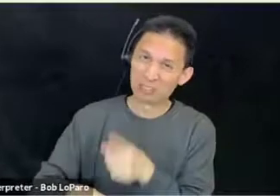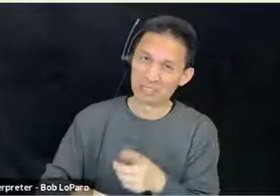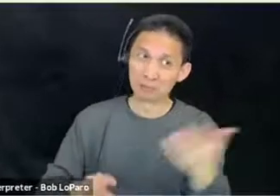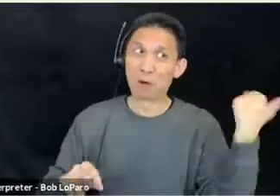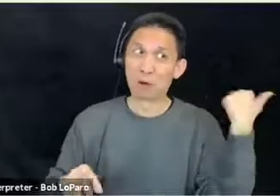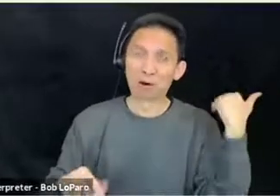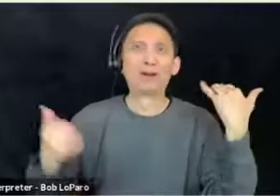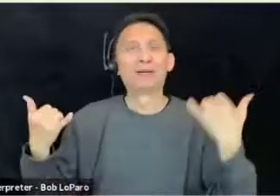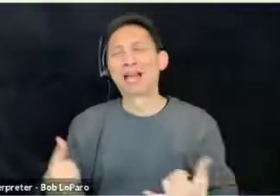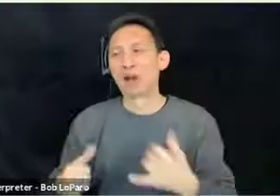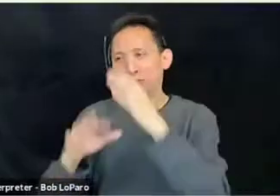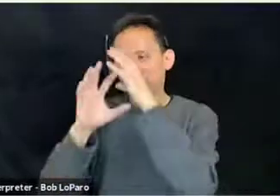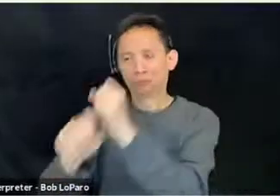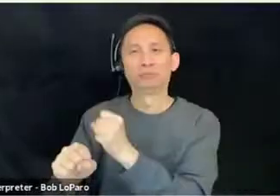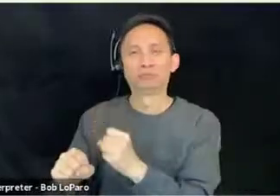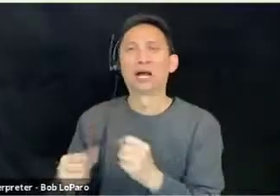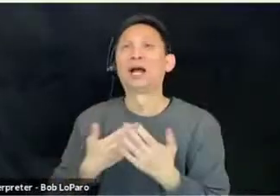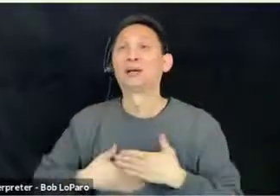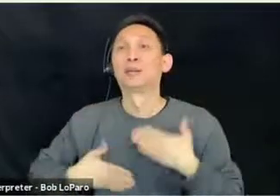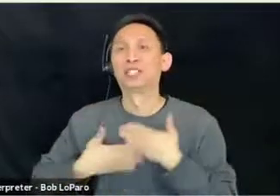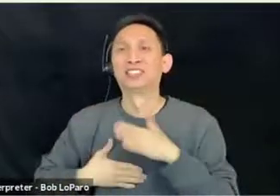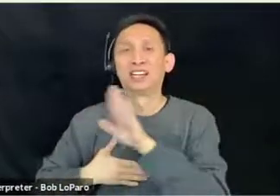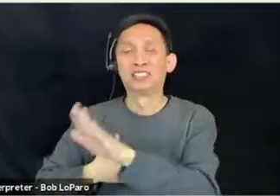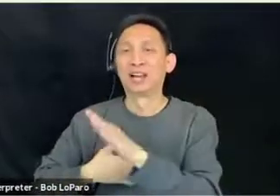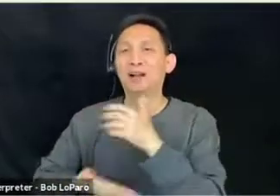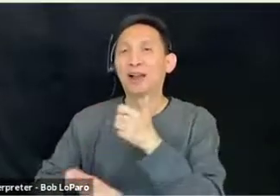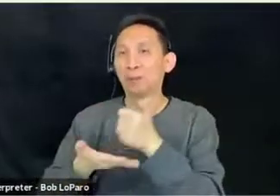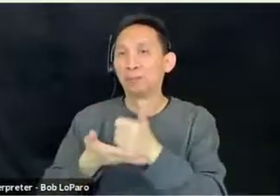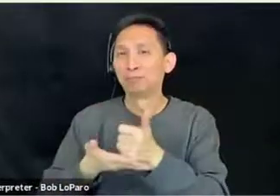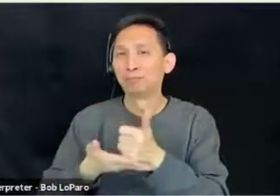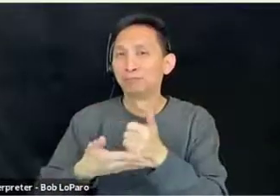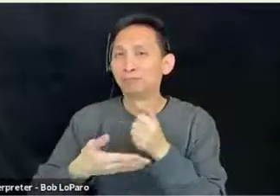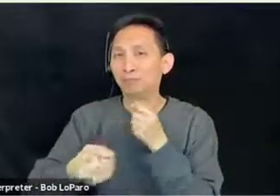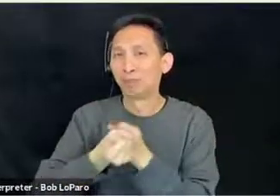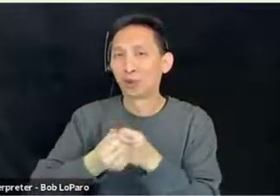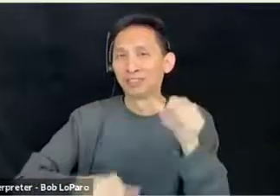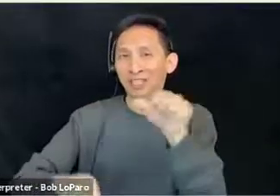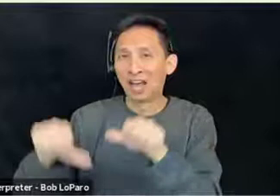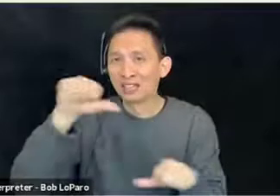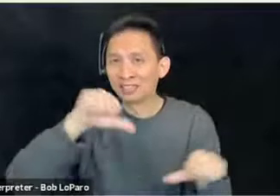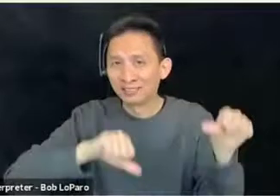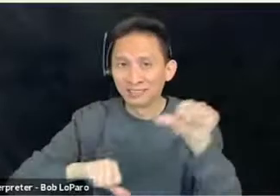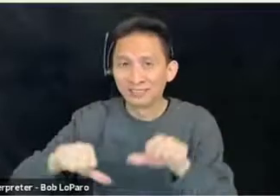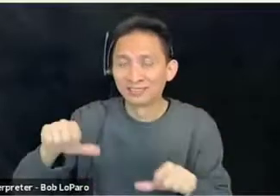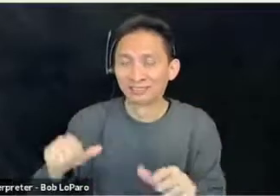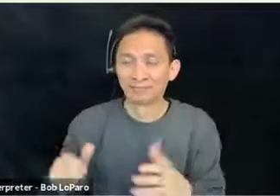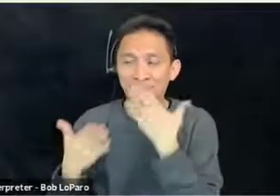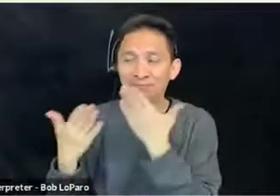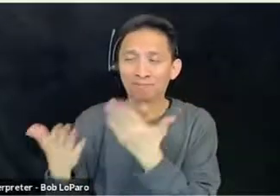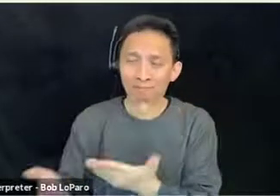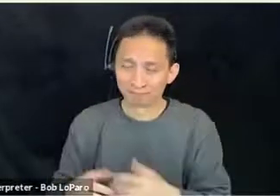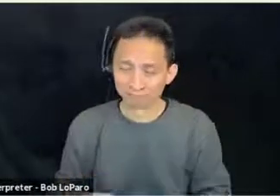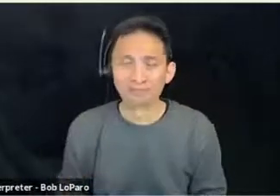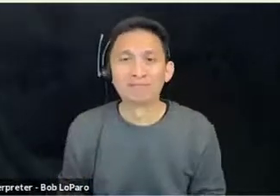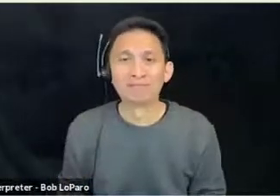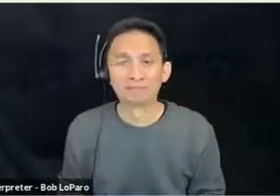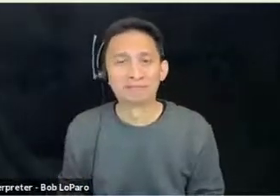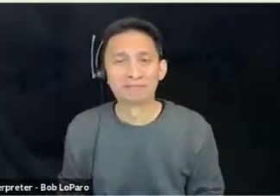and I appreciate everything that they do for science. So, you know, our mice work,